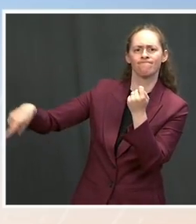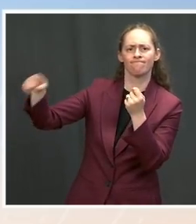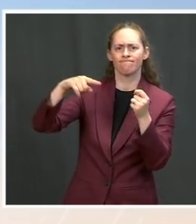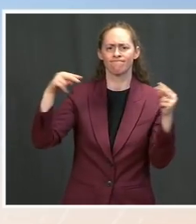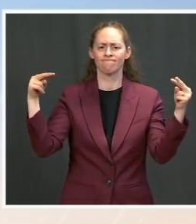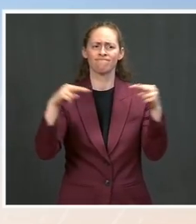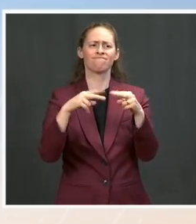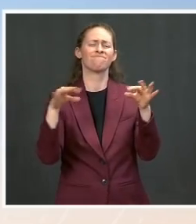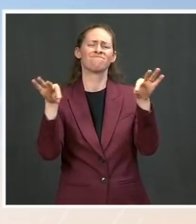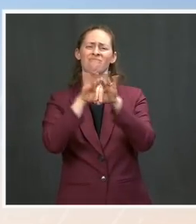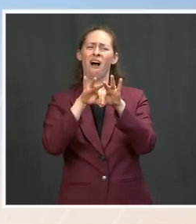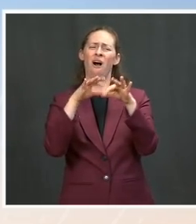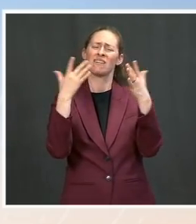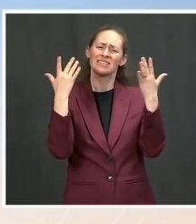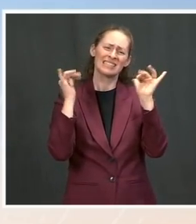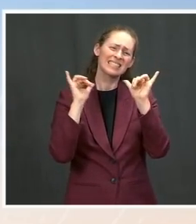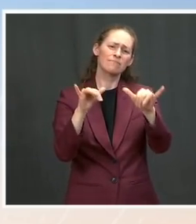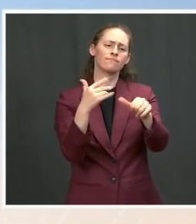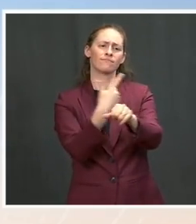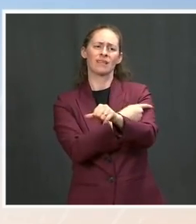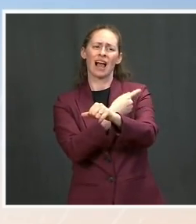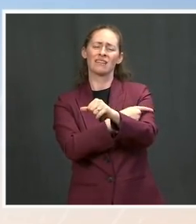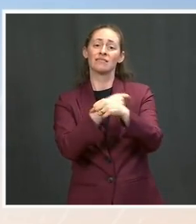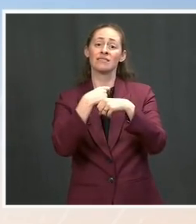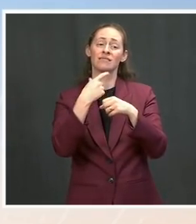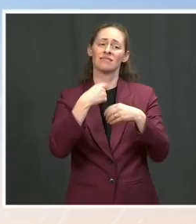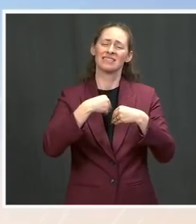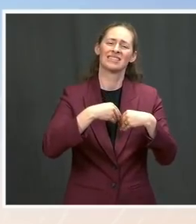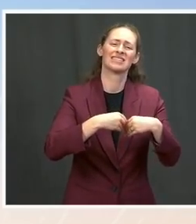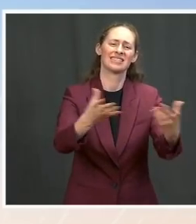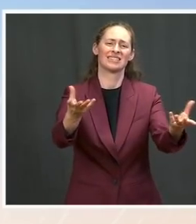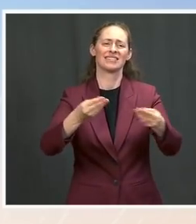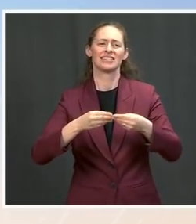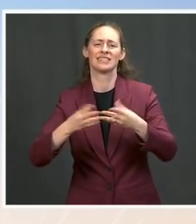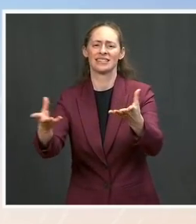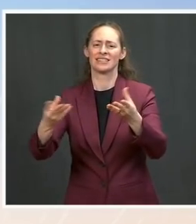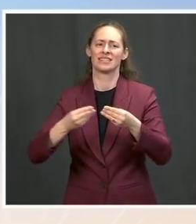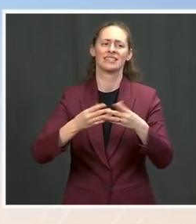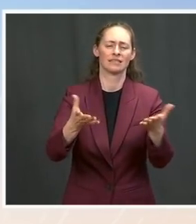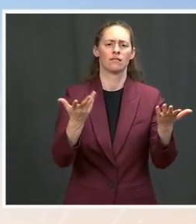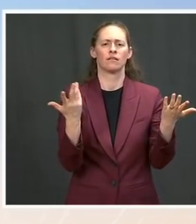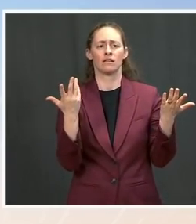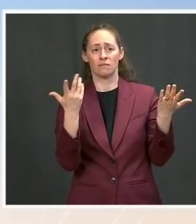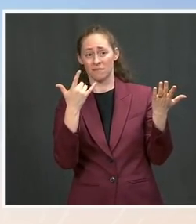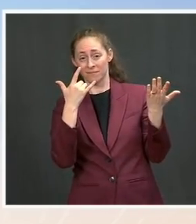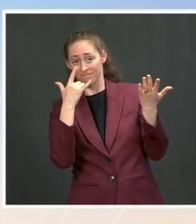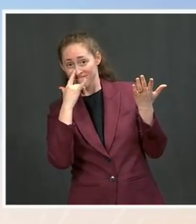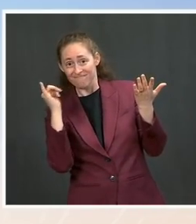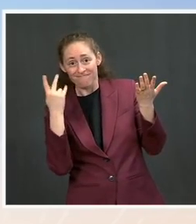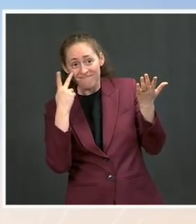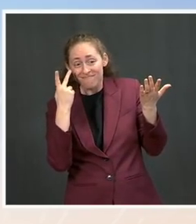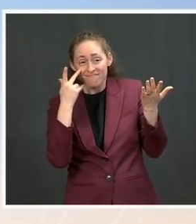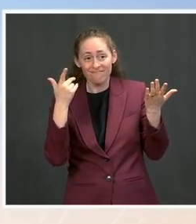But assessments of what that will mean, we will leave to our health and medical experts and apply our guidance accordingly.